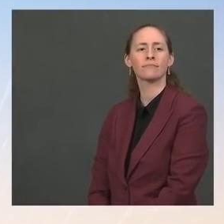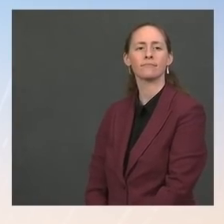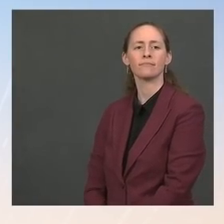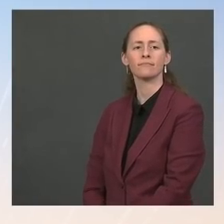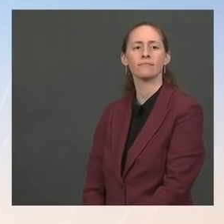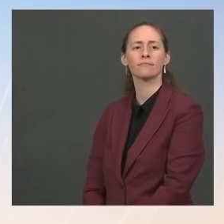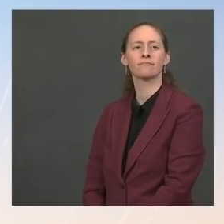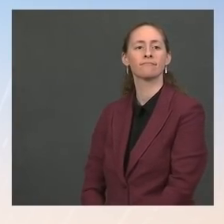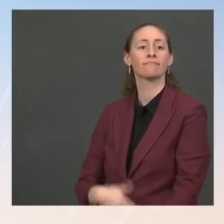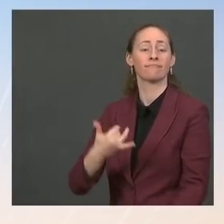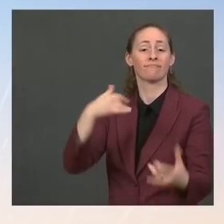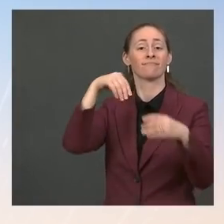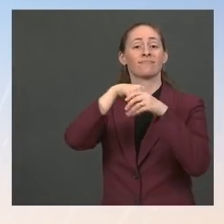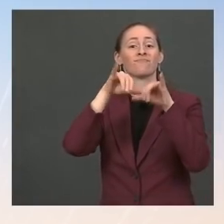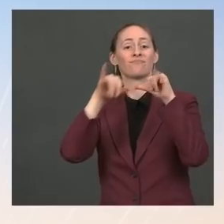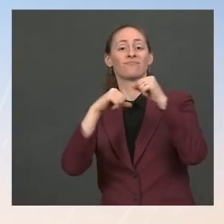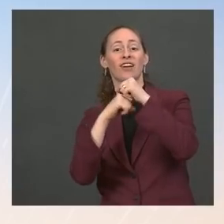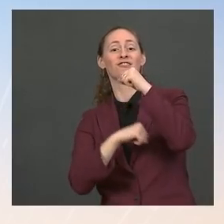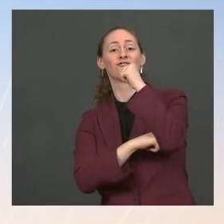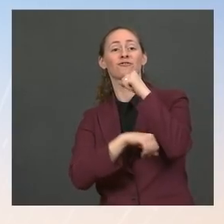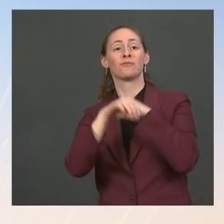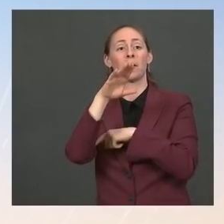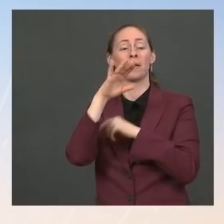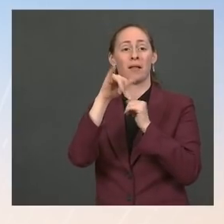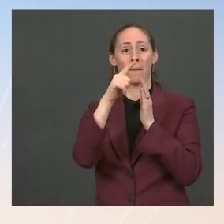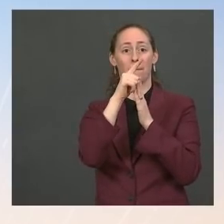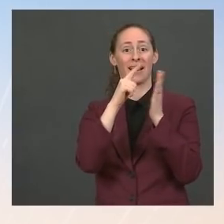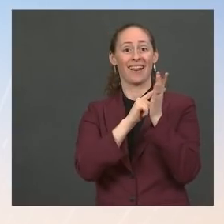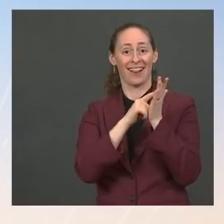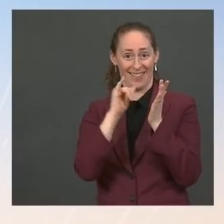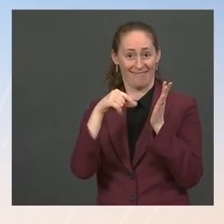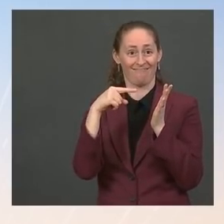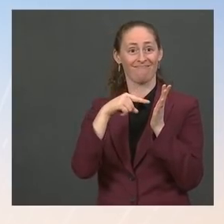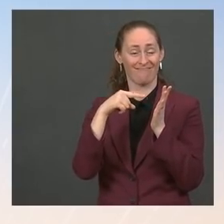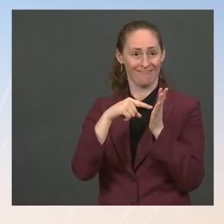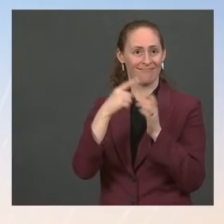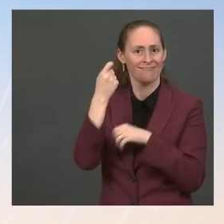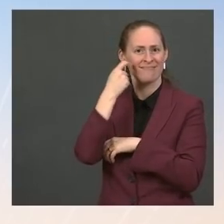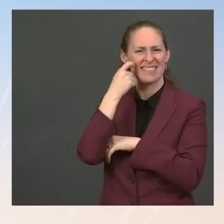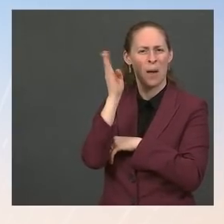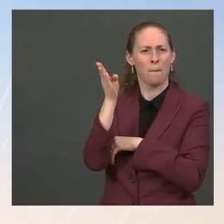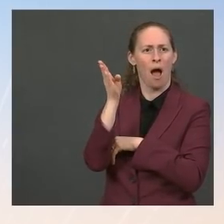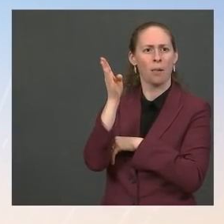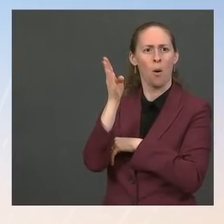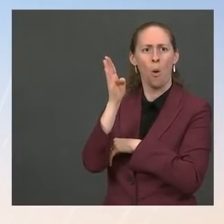Ms. Psaki: Yeah. The Press: But those projects are going to take time. So, when do you think that funding